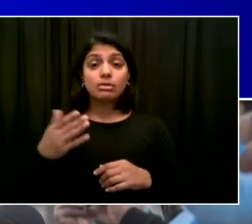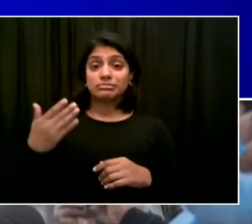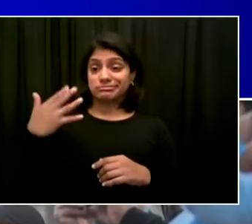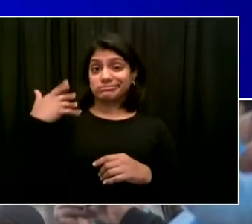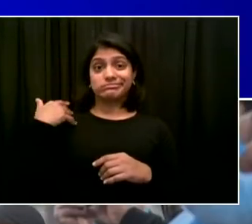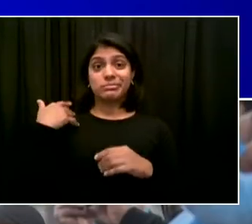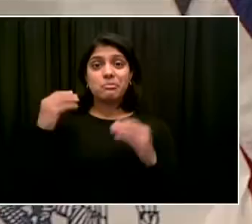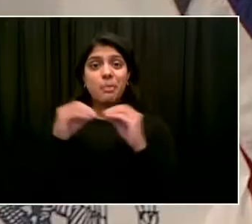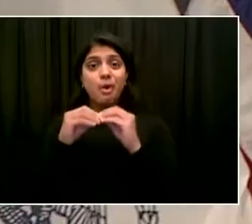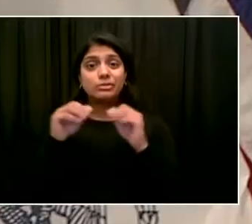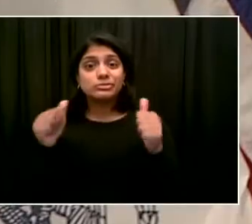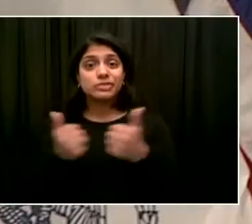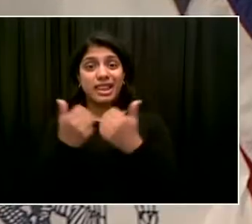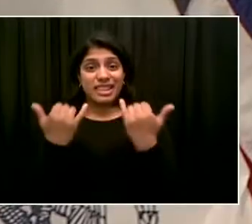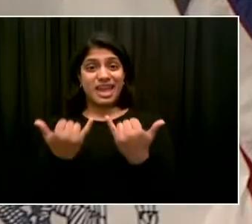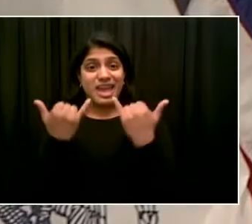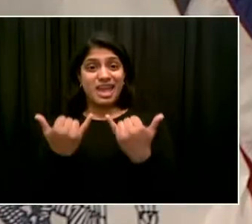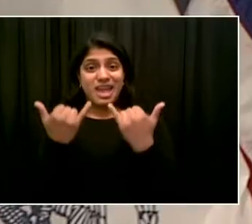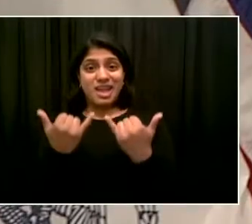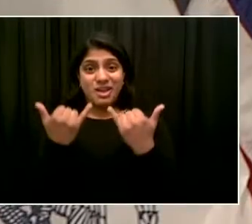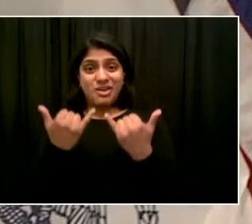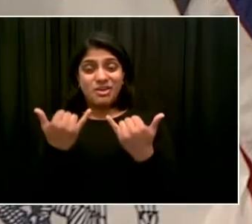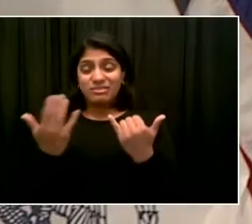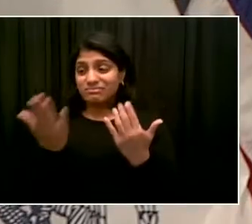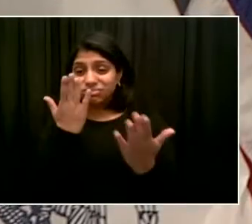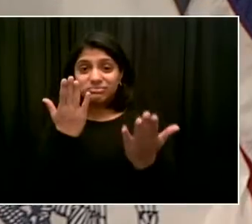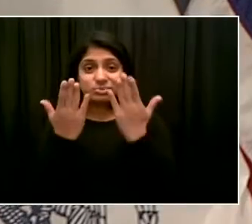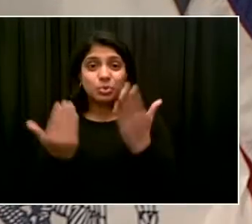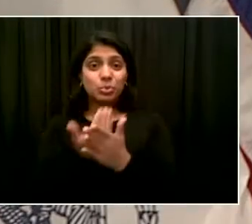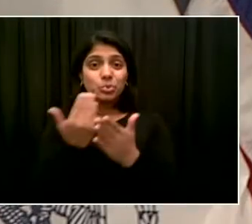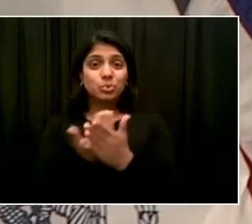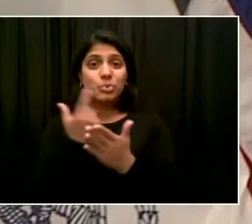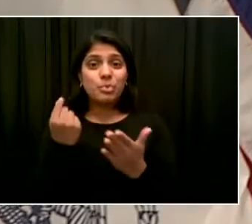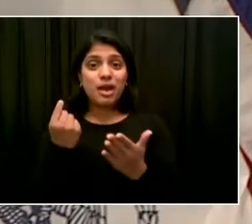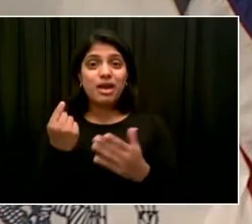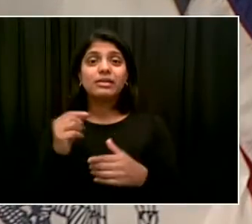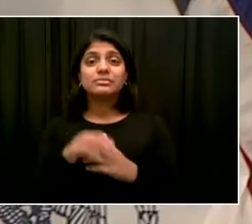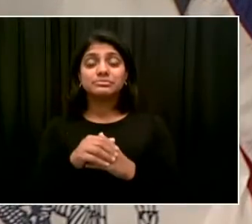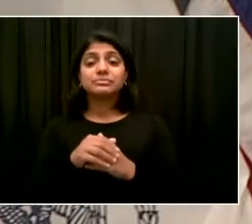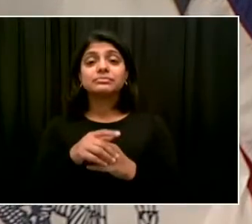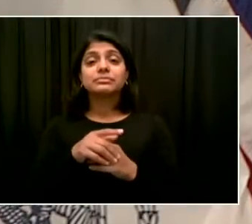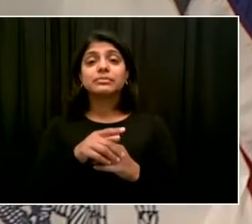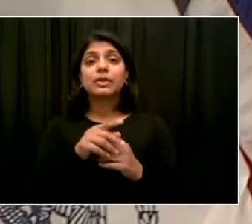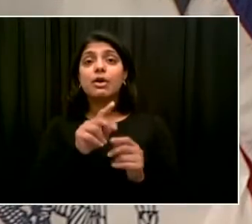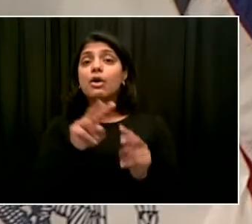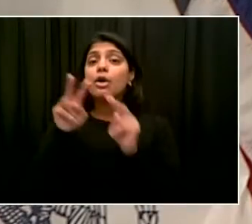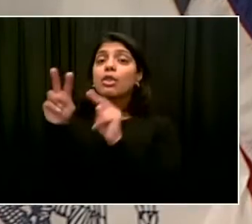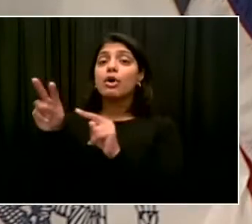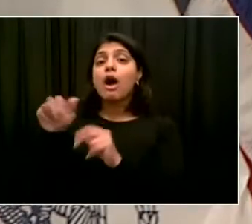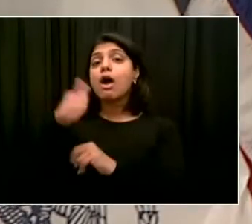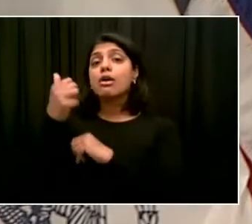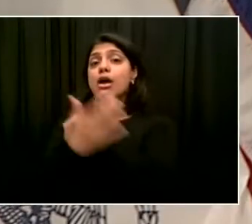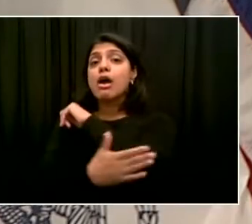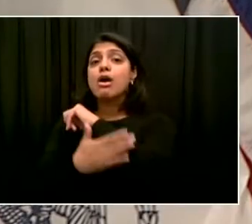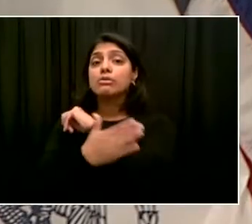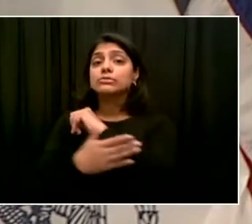I REALLY WANT TO PUT A POINT ON THIS. THE NEW CHALLENGES WE ARE FACING, THEY ARE PROFOUND.